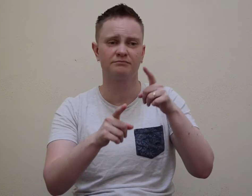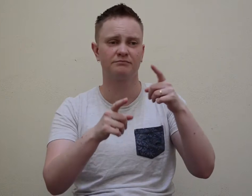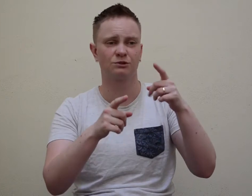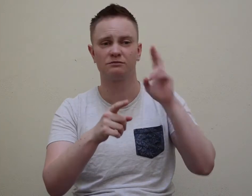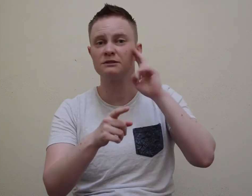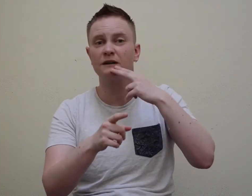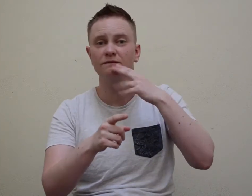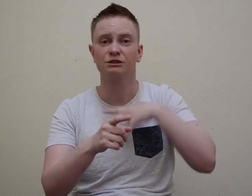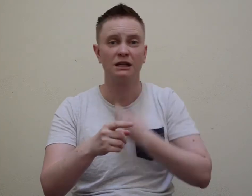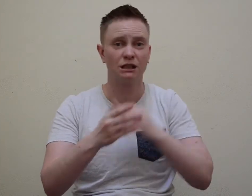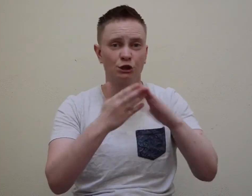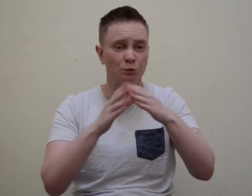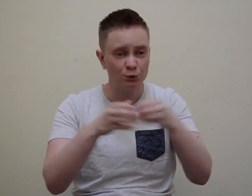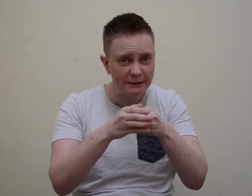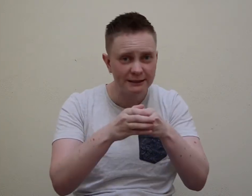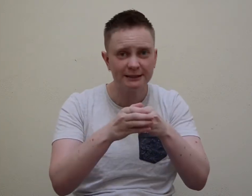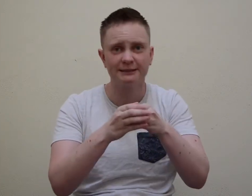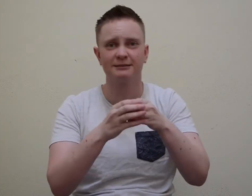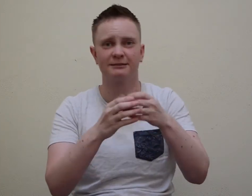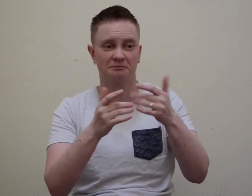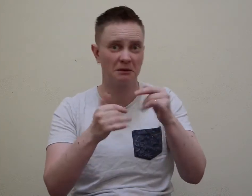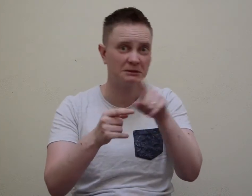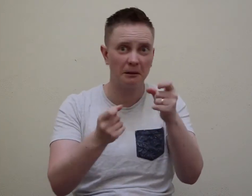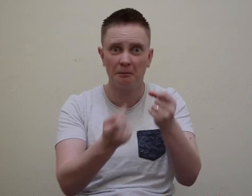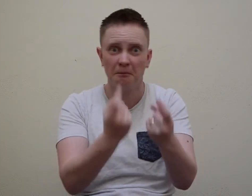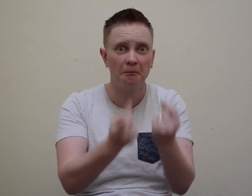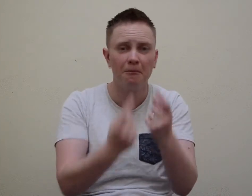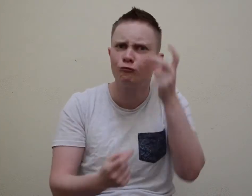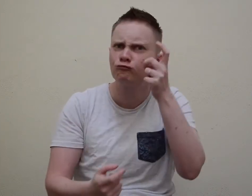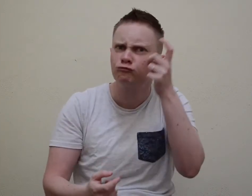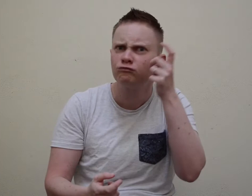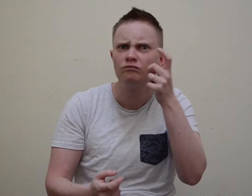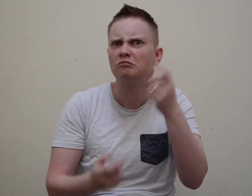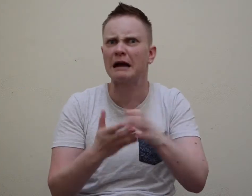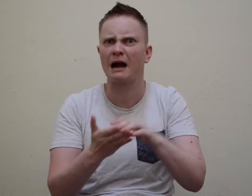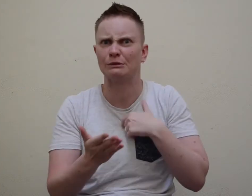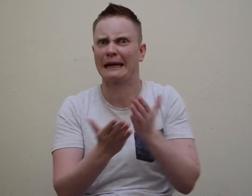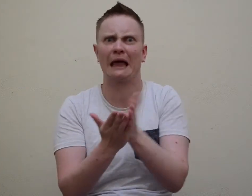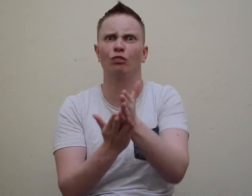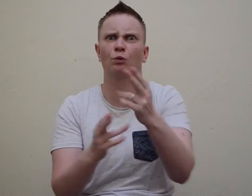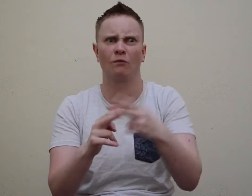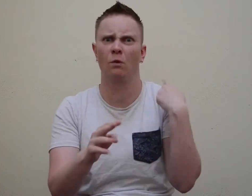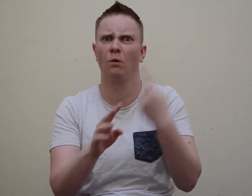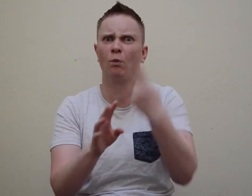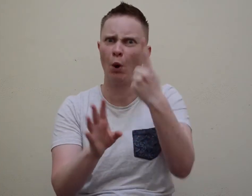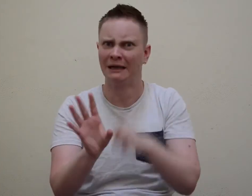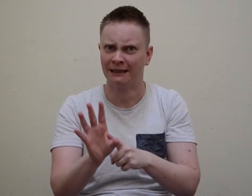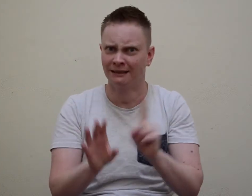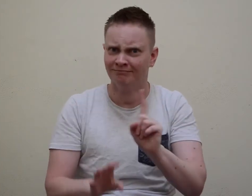to the transgender community. Some of you might be considering how I'm going on, how I've been going